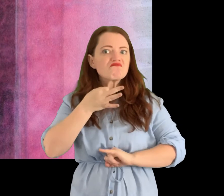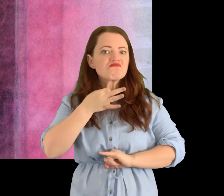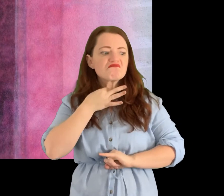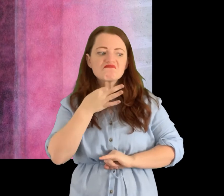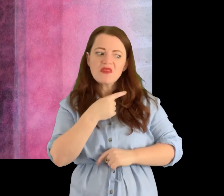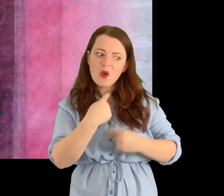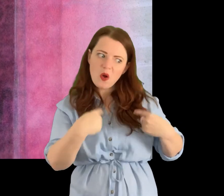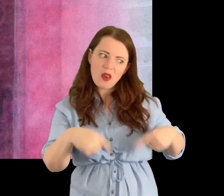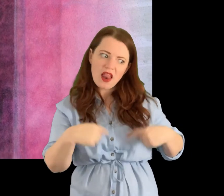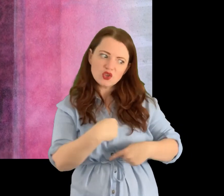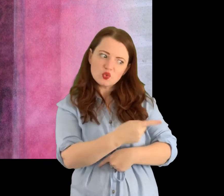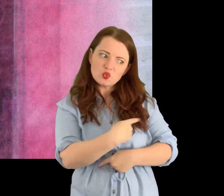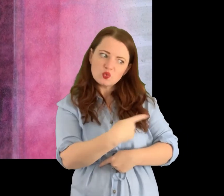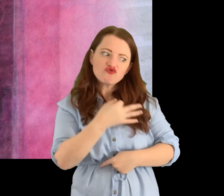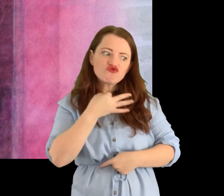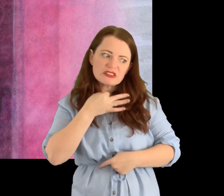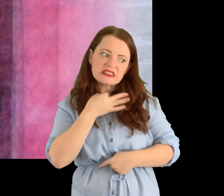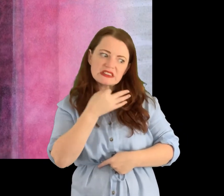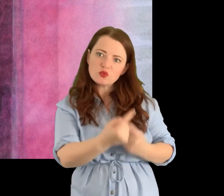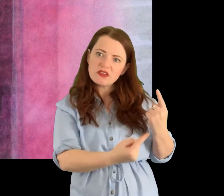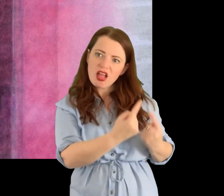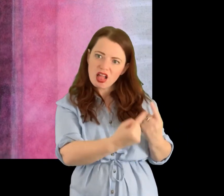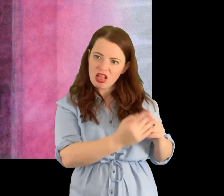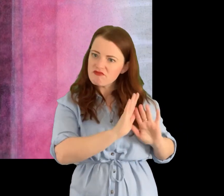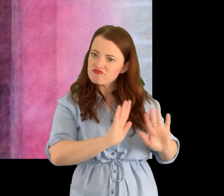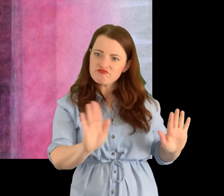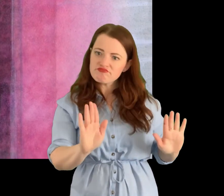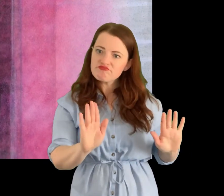And I simply will not let you Risk your lives again my darlings